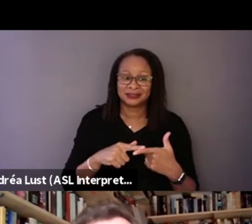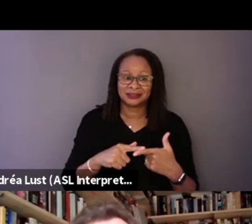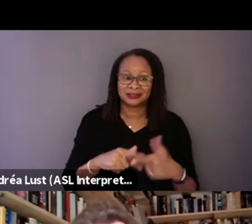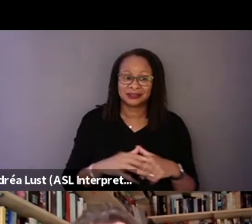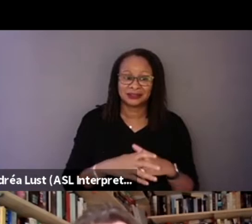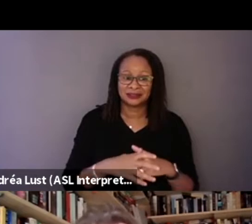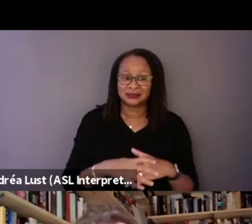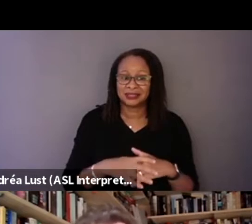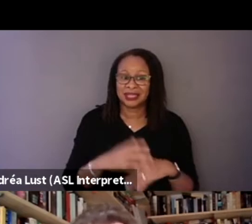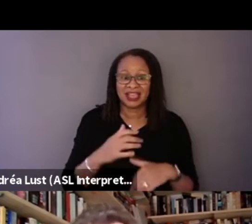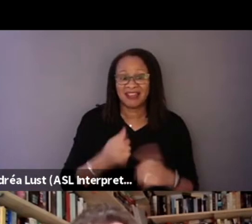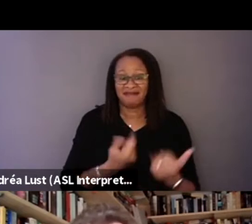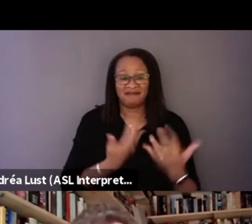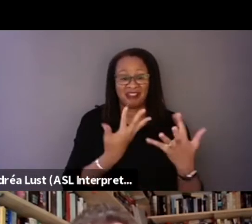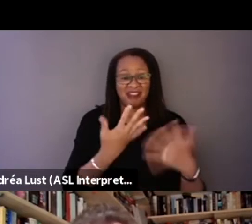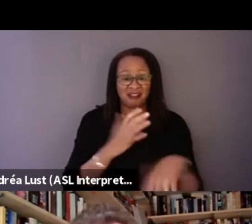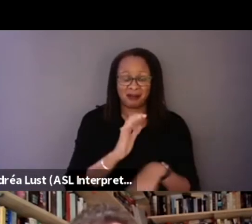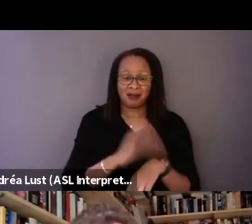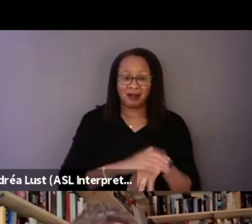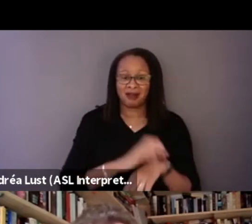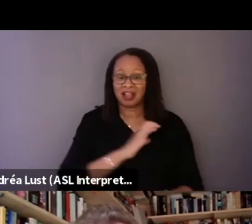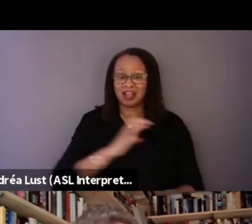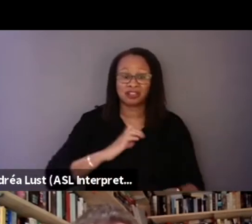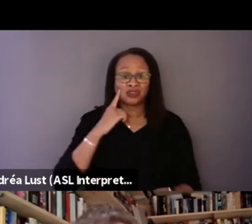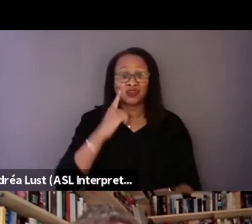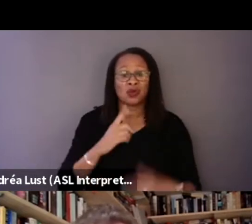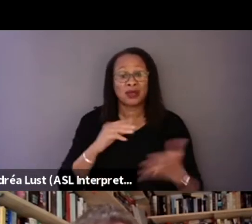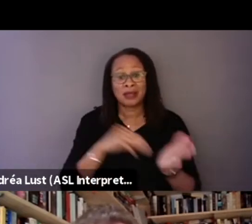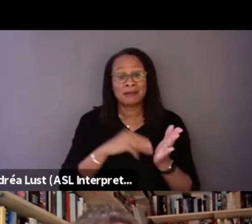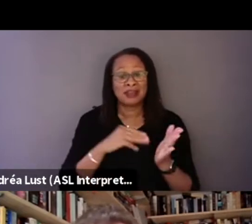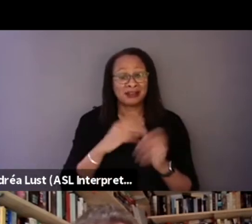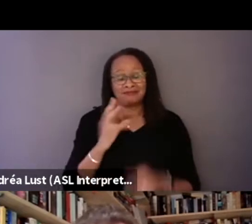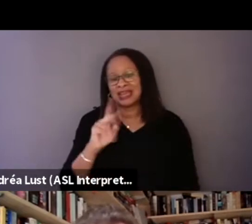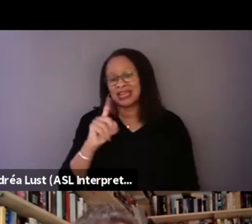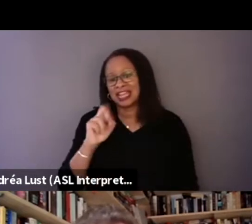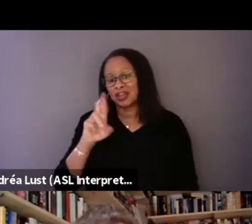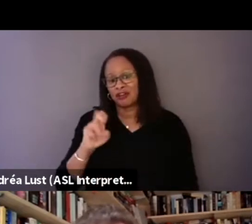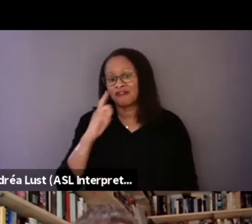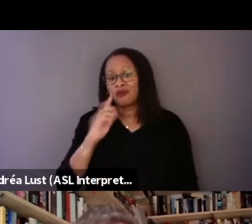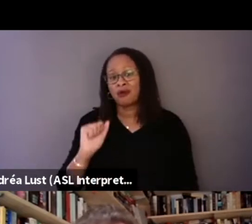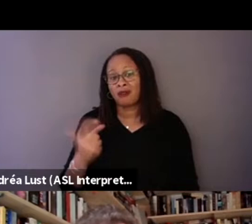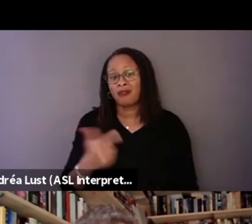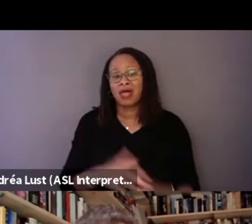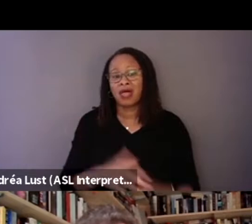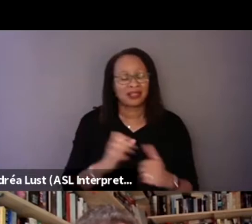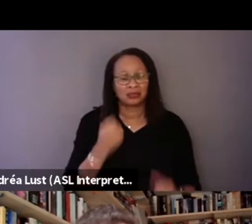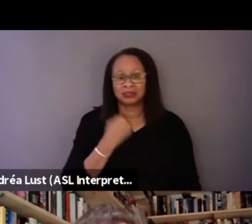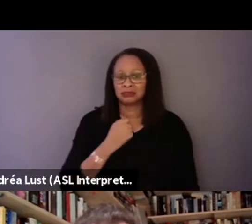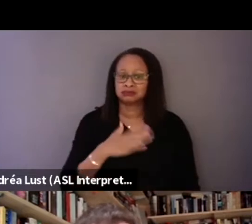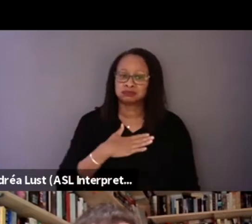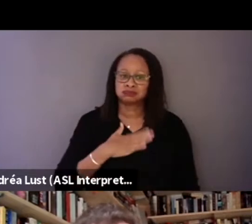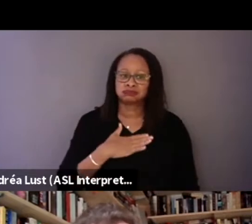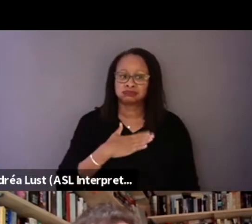on behalf of Medicare for all, which was incredibly moving. And again, once in a lifetime experience.